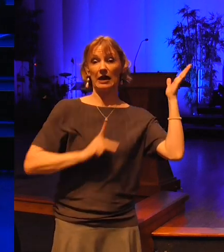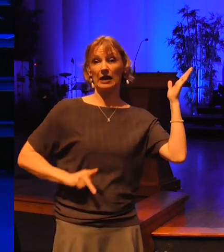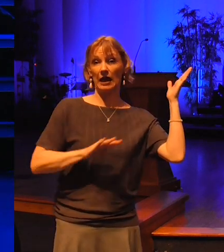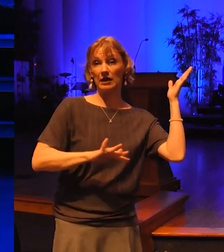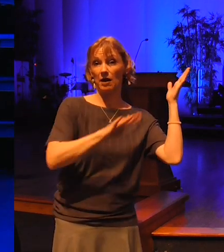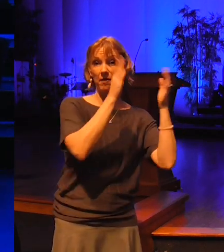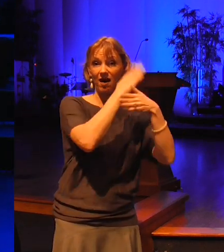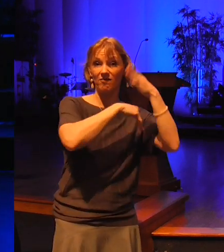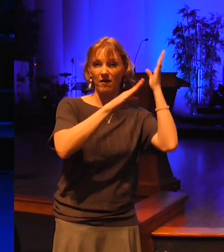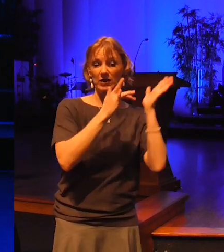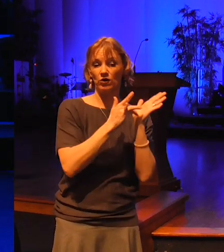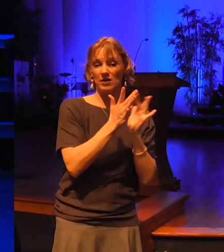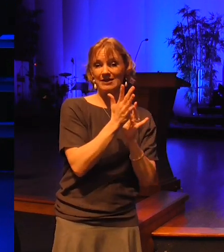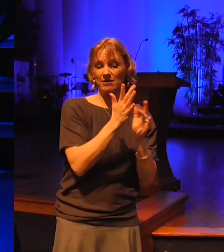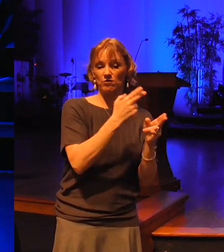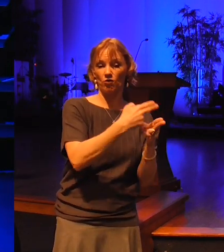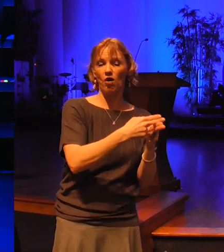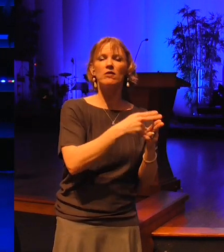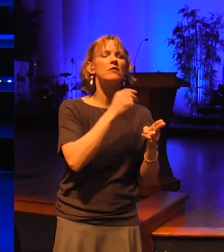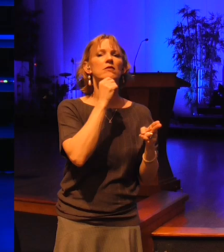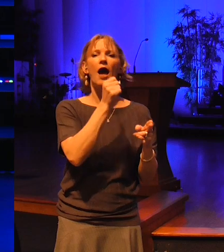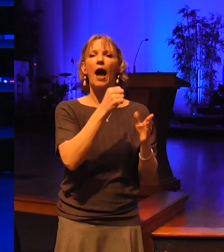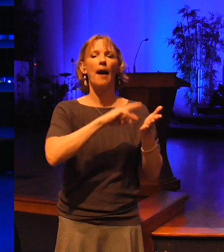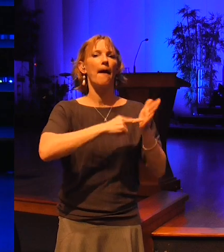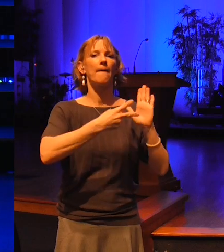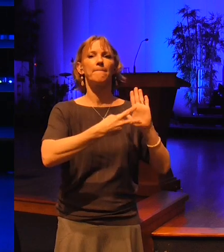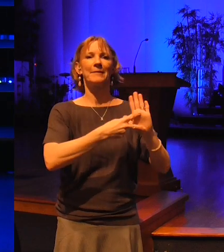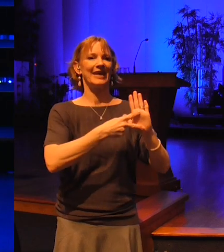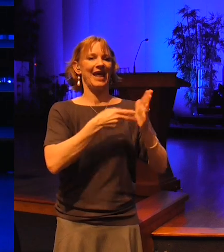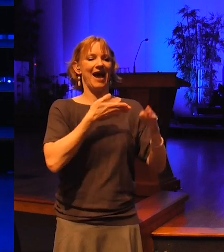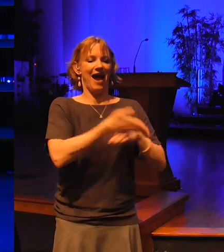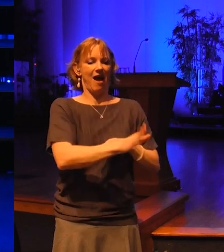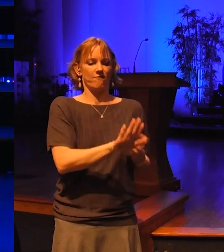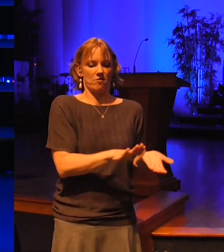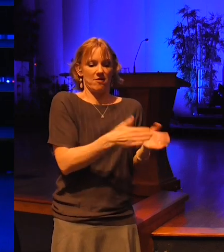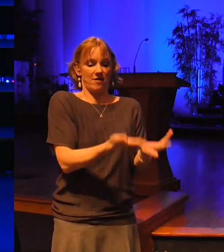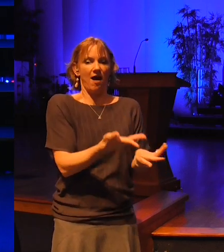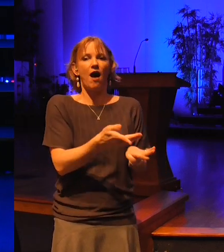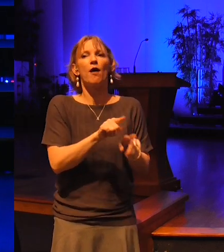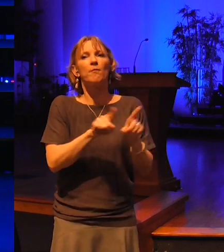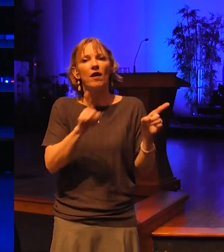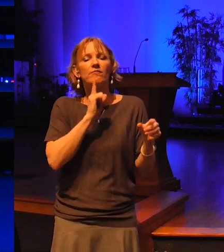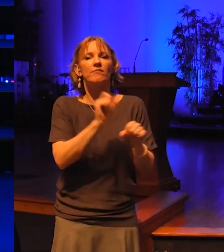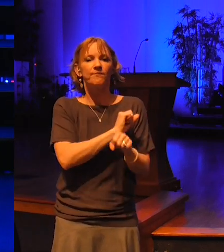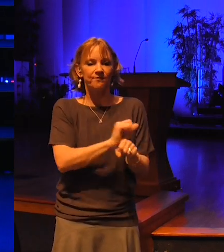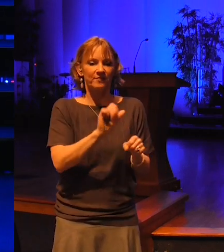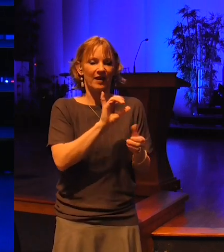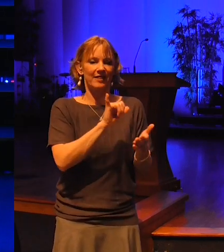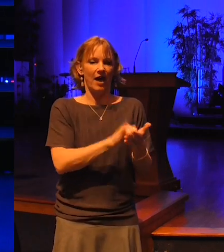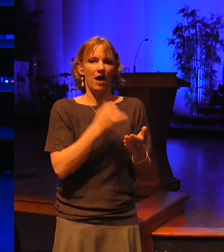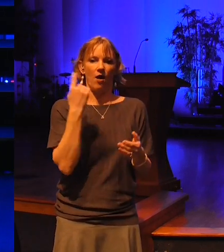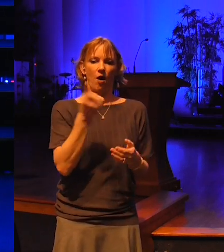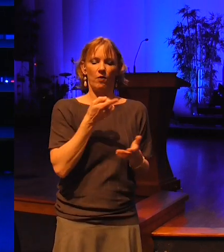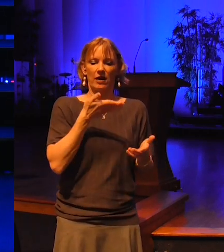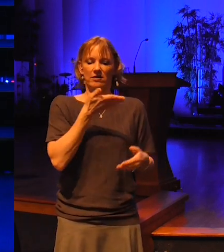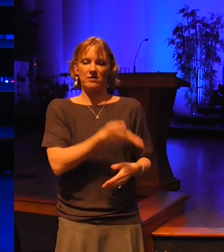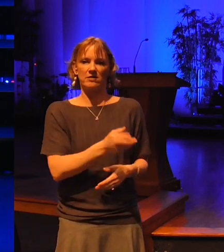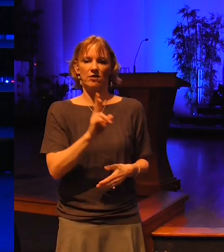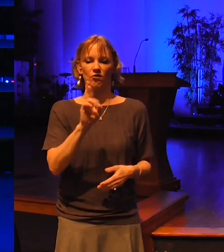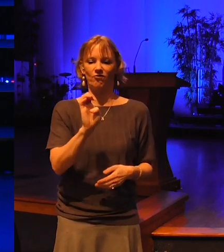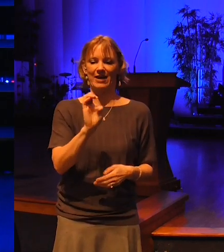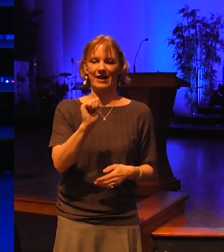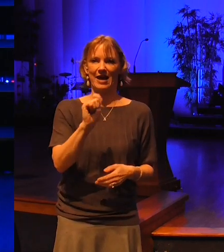it didn't refer to an afterlife but to indeed that everpresent reality something that we can weave